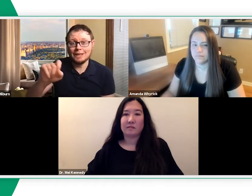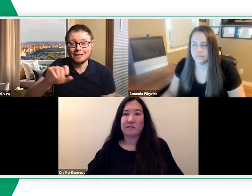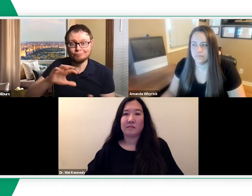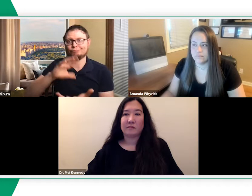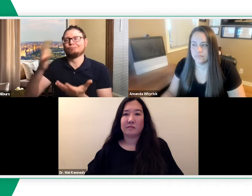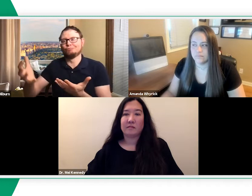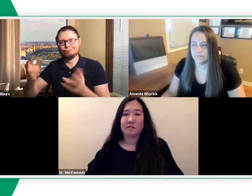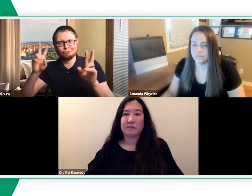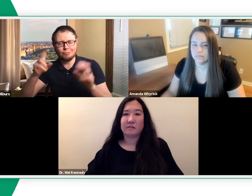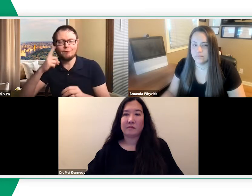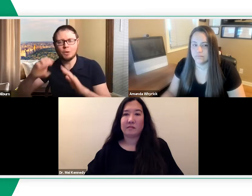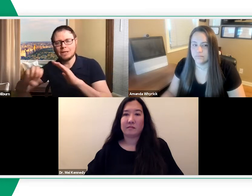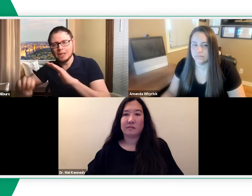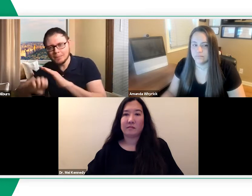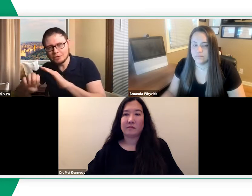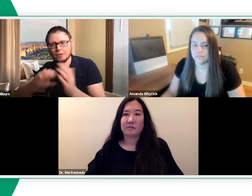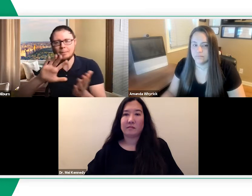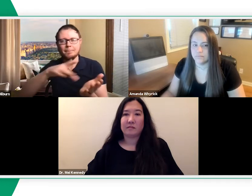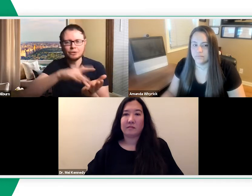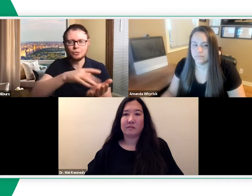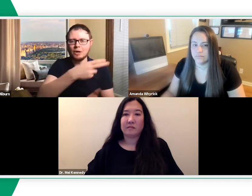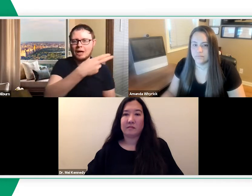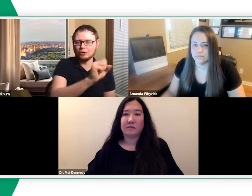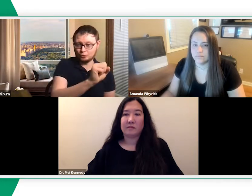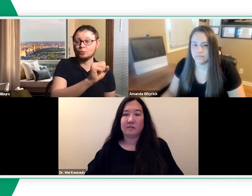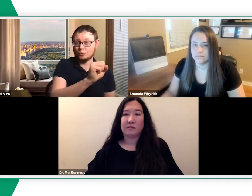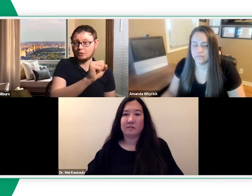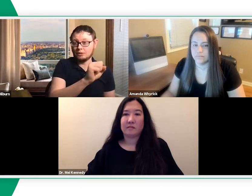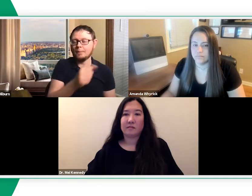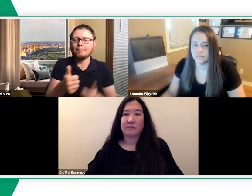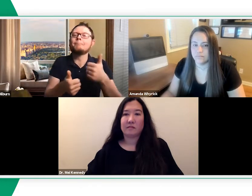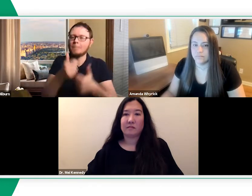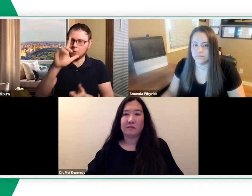As I mentioned before, we have a myriad of STEM toolkits for elementary, middle school,